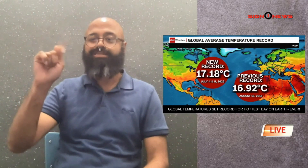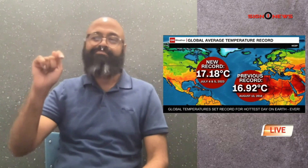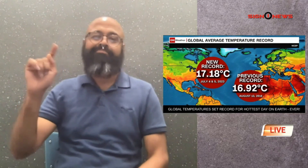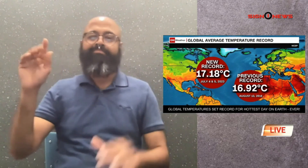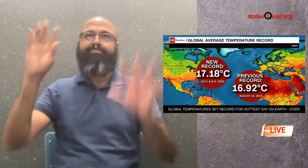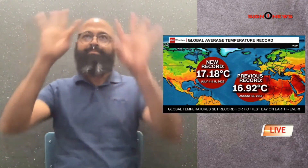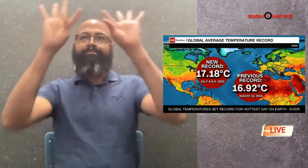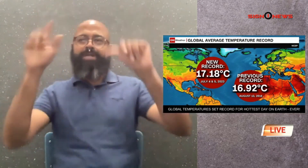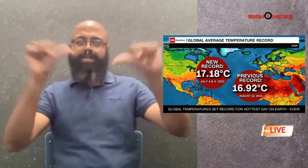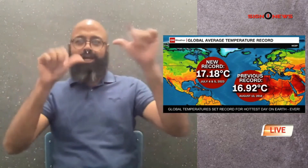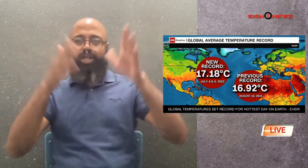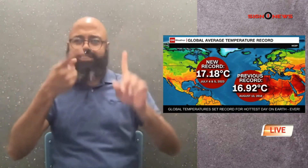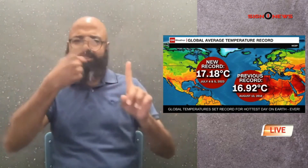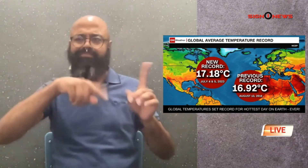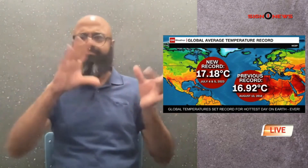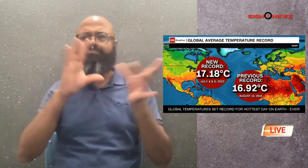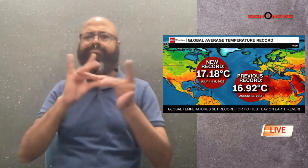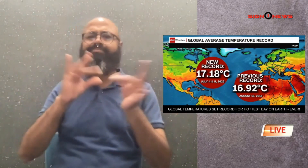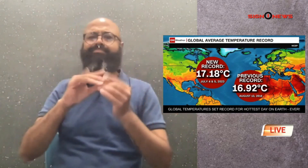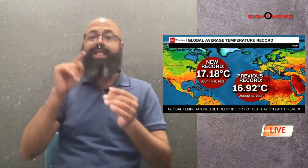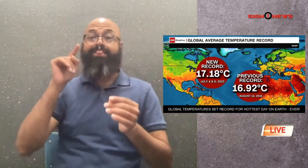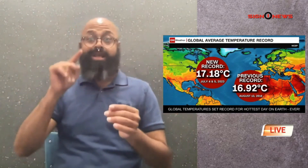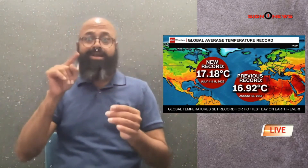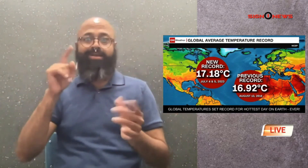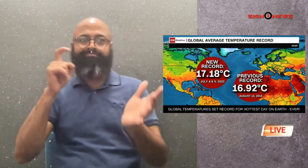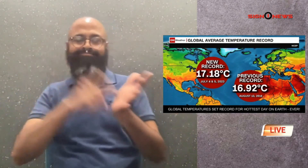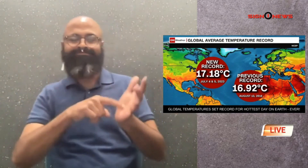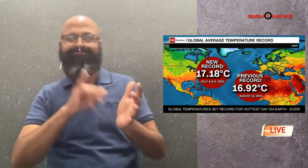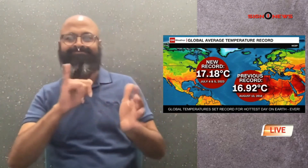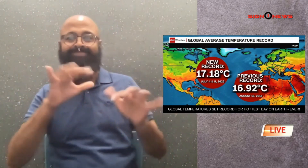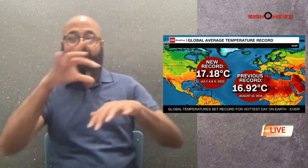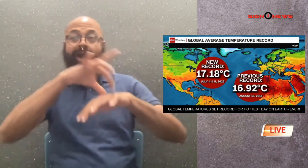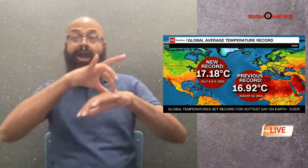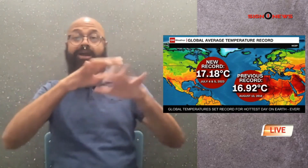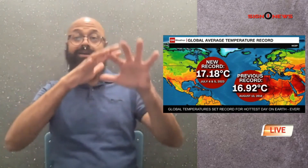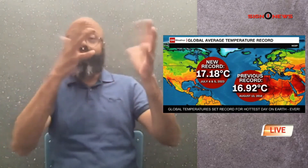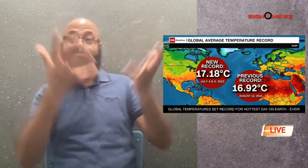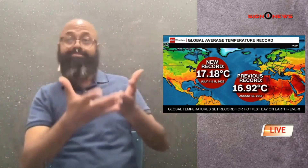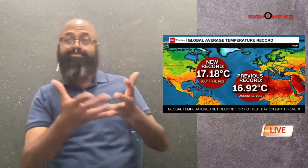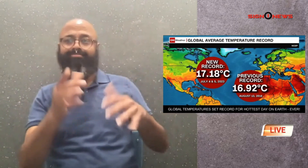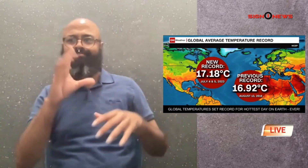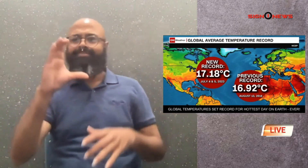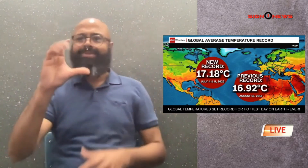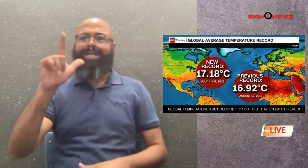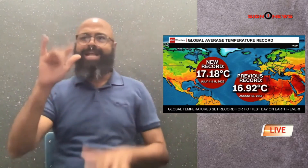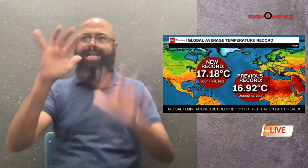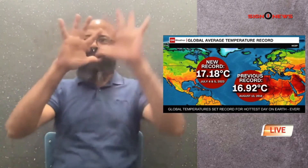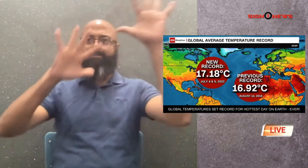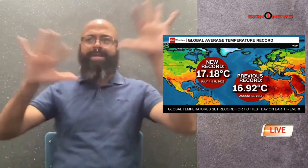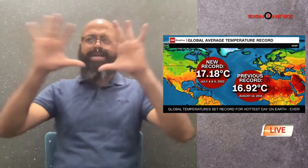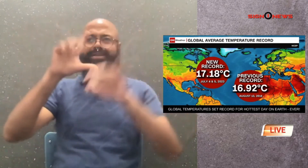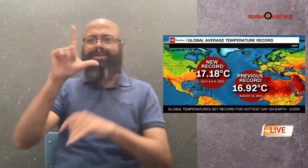And meteorologists say that indicates the Earth's climate is heating up faster than anticipated.